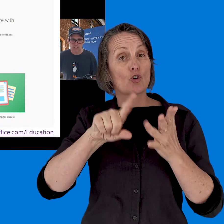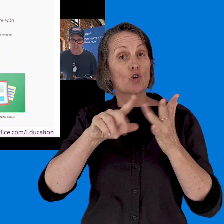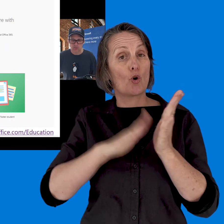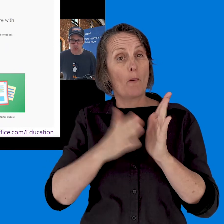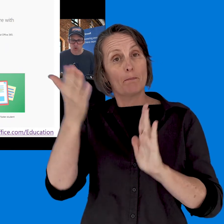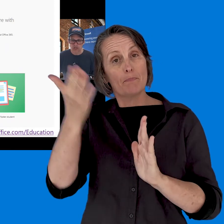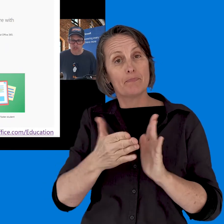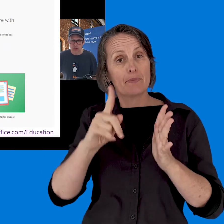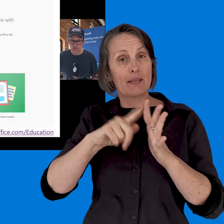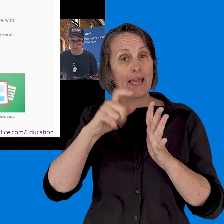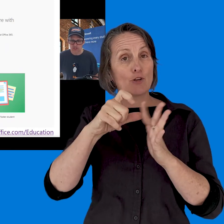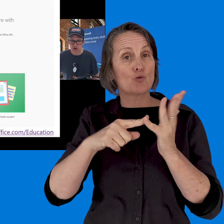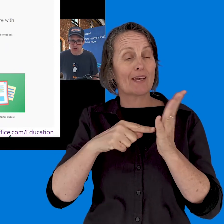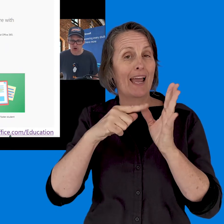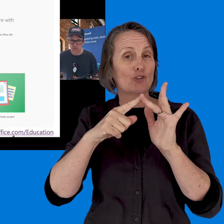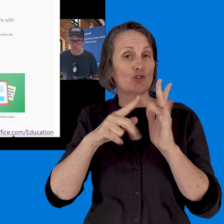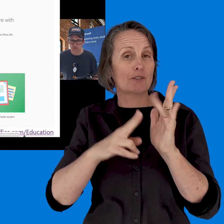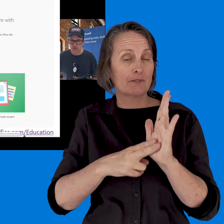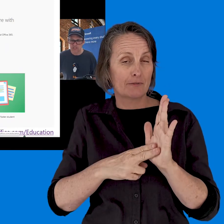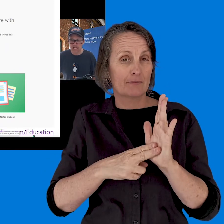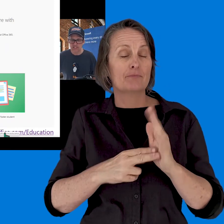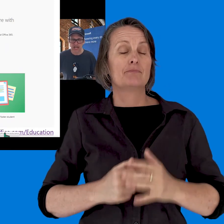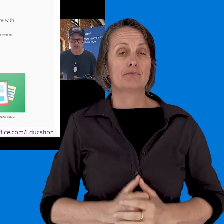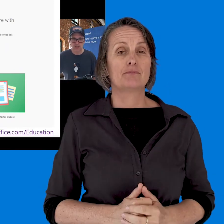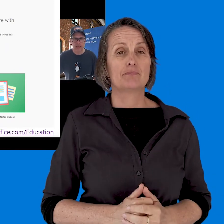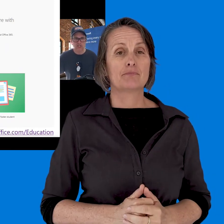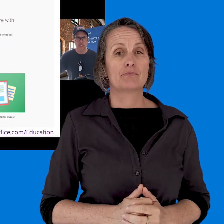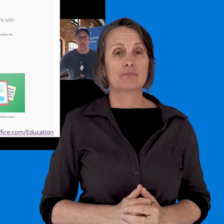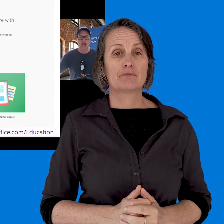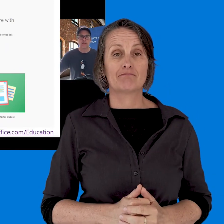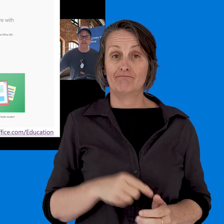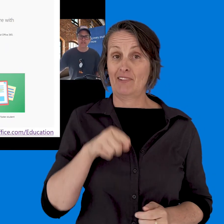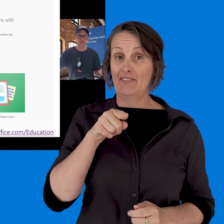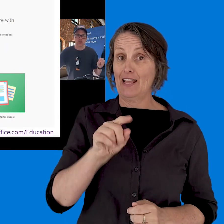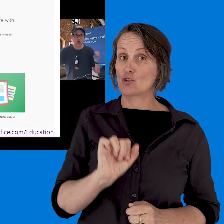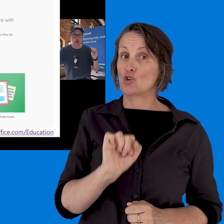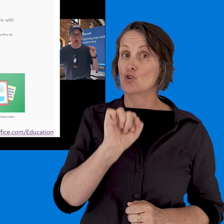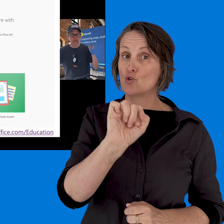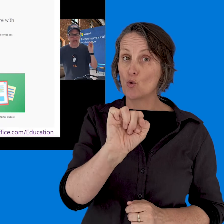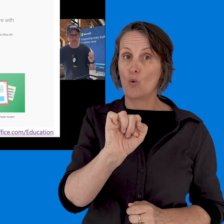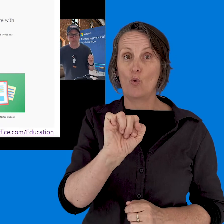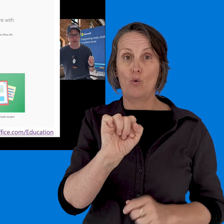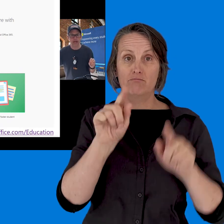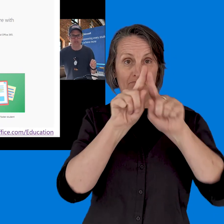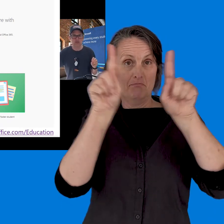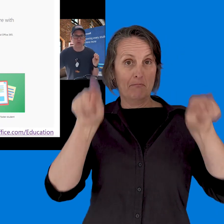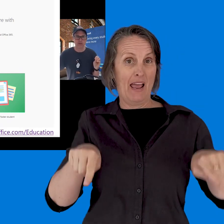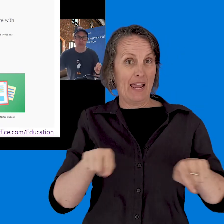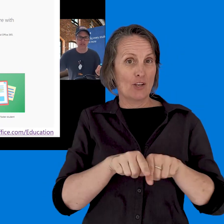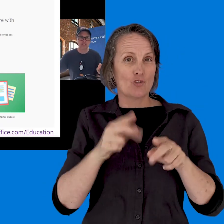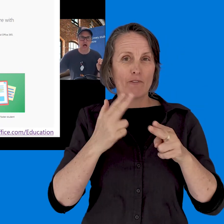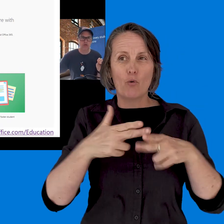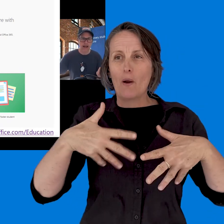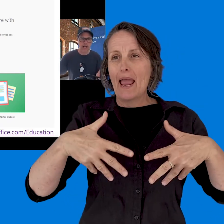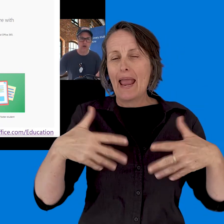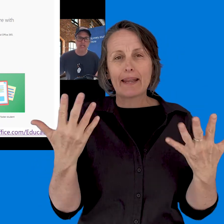Support.office.com/education. This is your landing page for things around